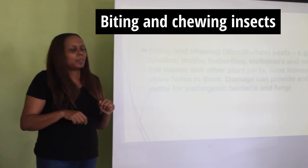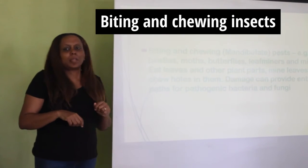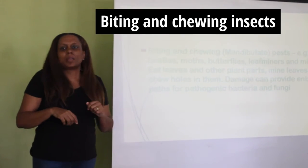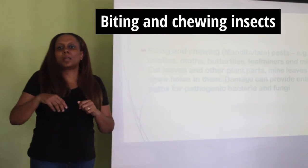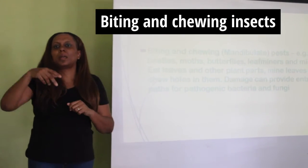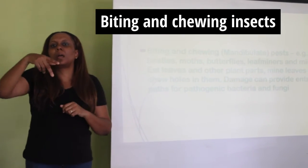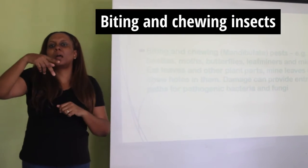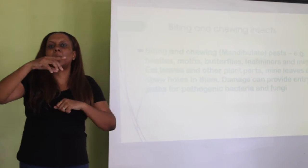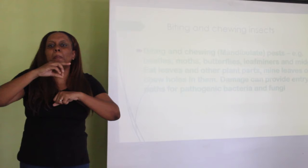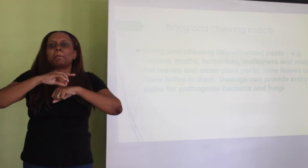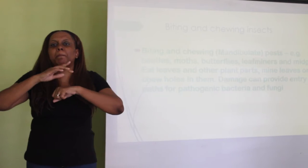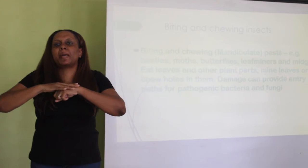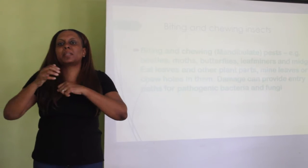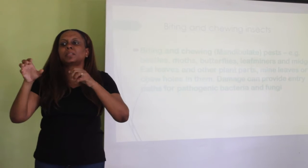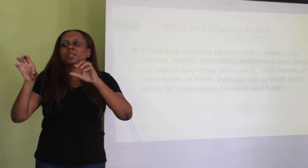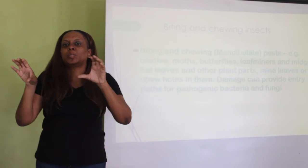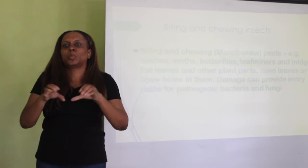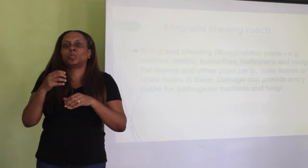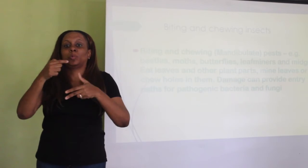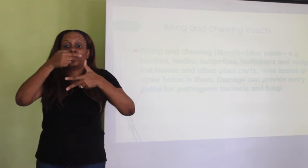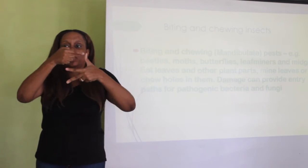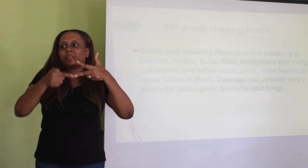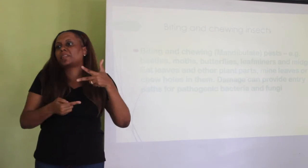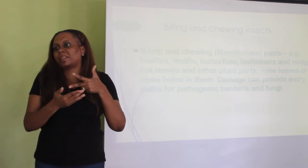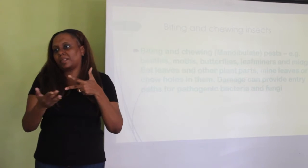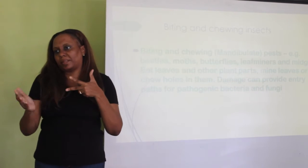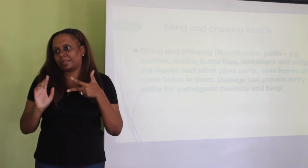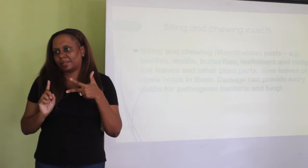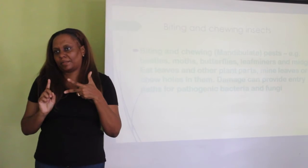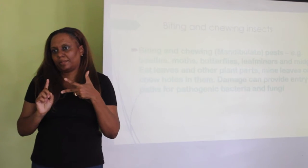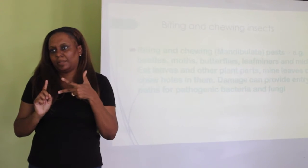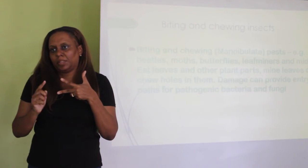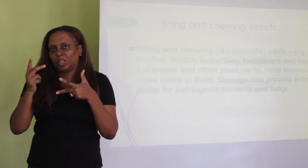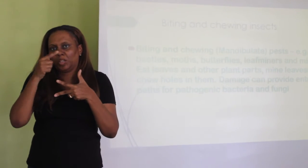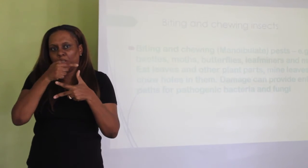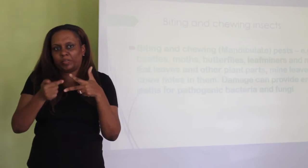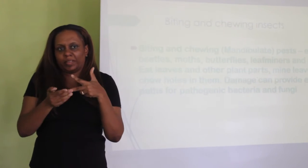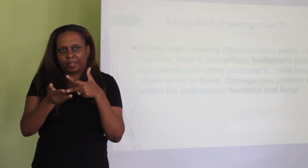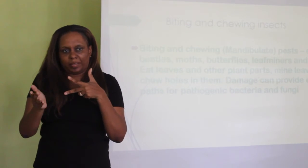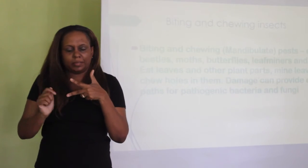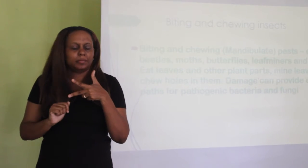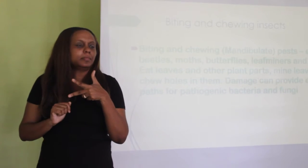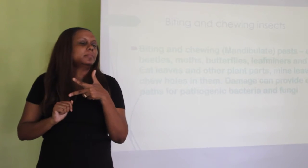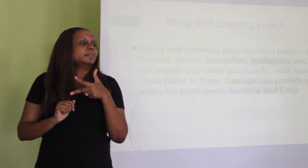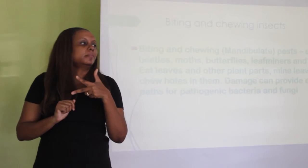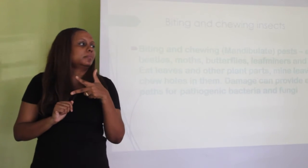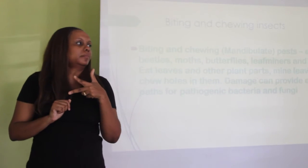i'm going to look for three signs to see what is happening to your crowd all right three seconds